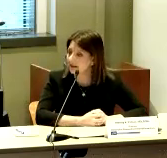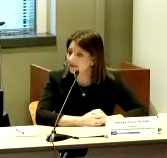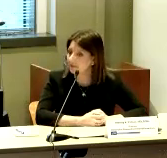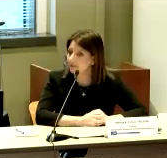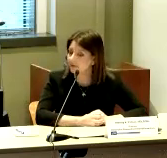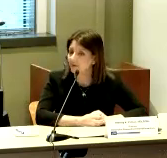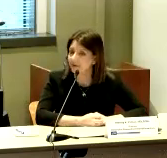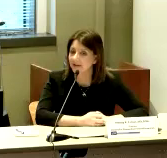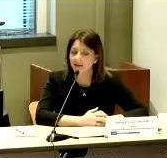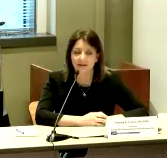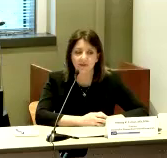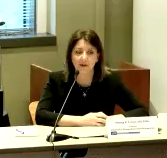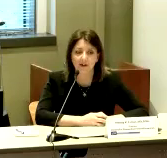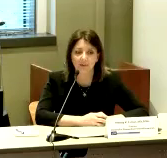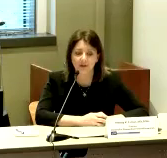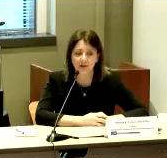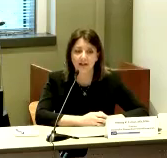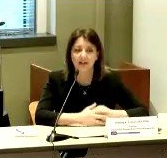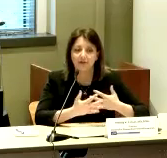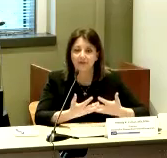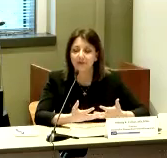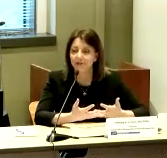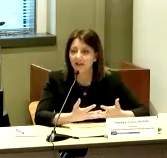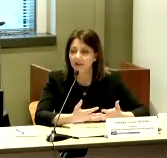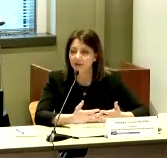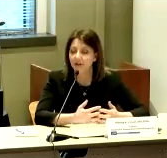That is what we really focused on this fall and winter in terms of communication,